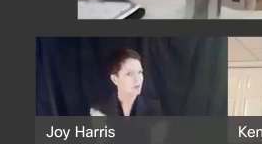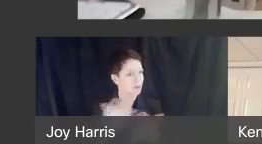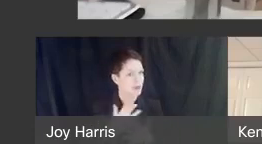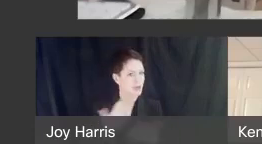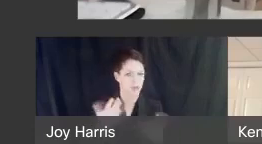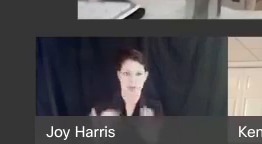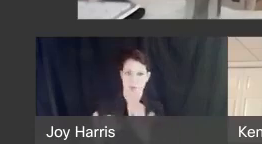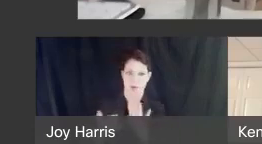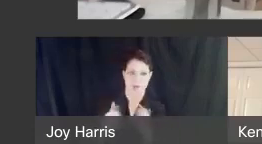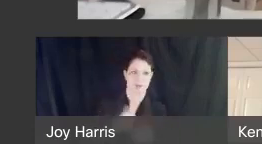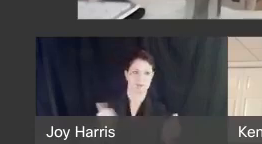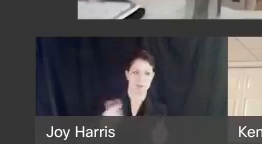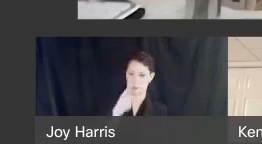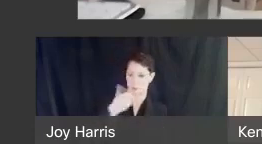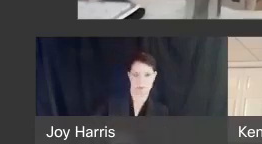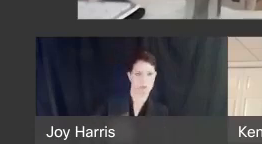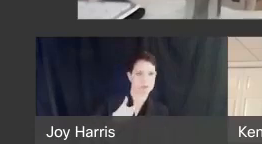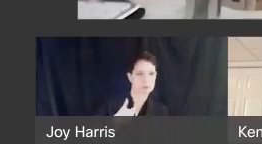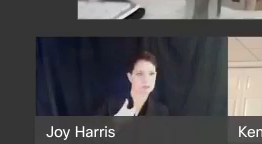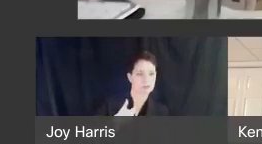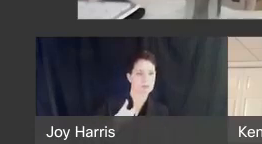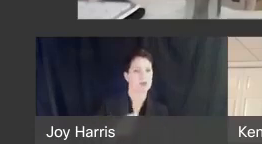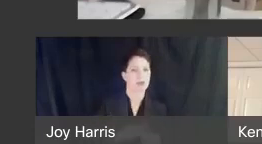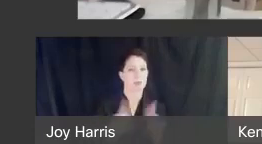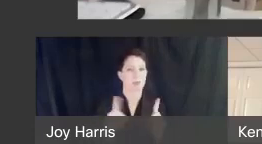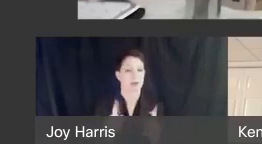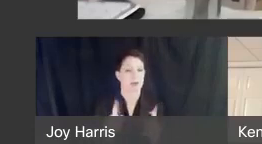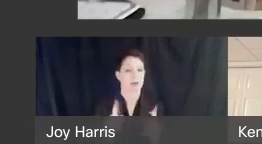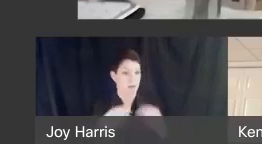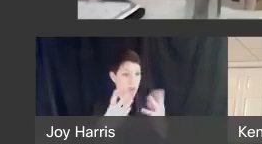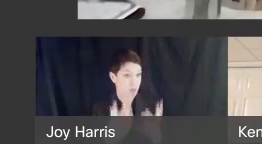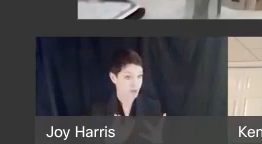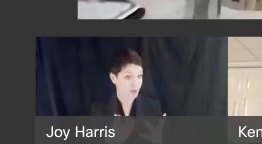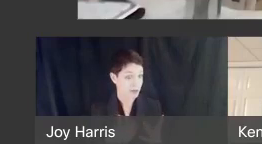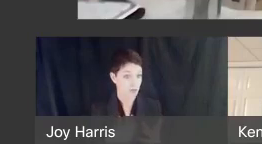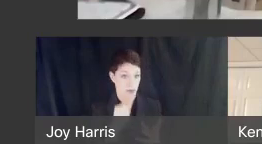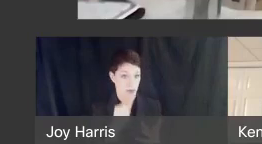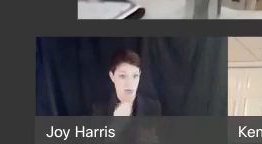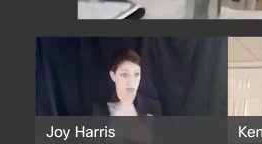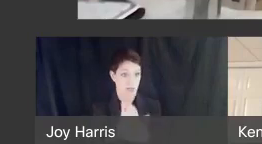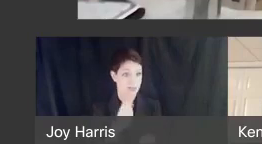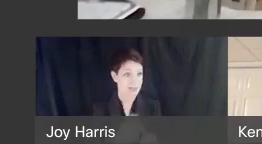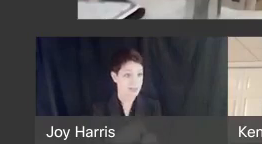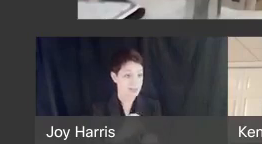But we also don't know if certain providers maybe are not taking the time to get that data entered.